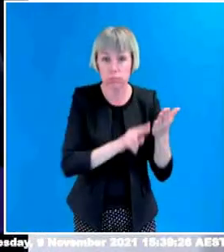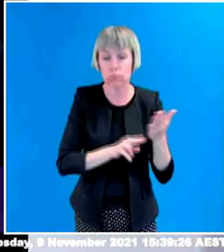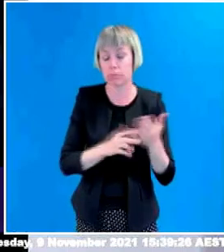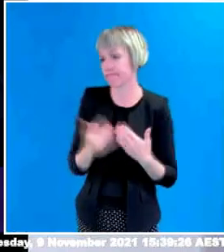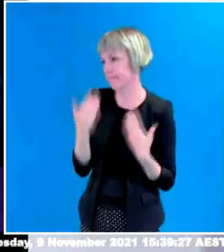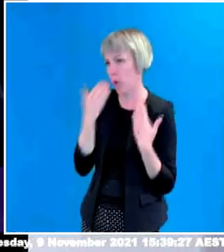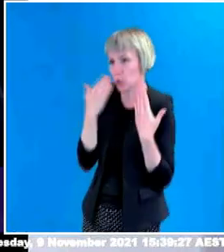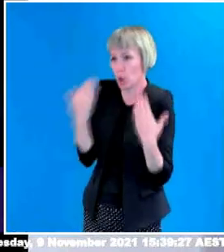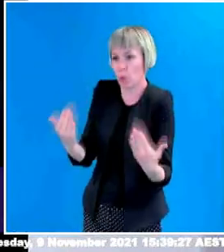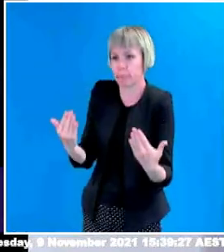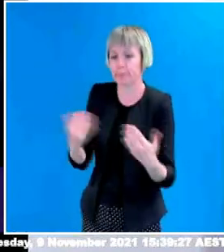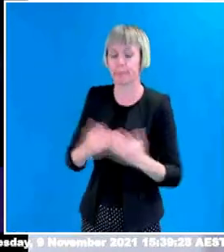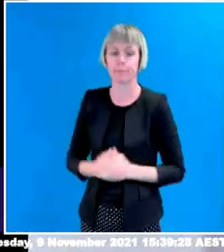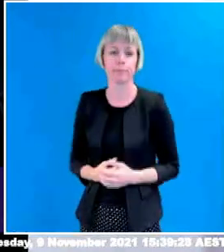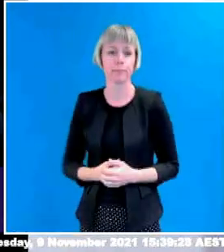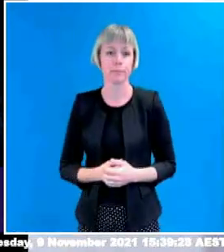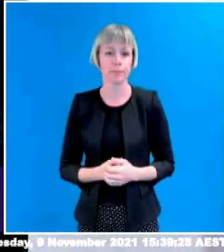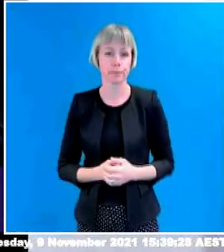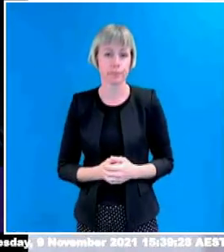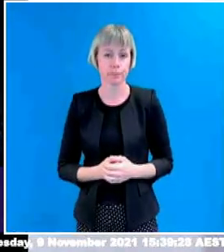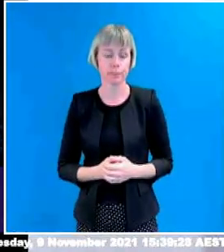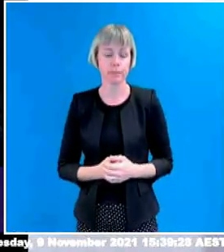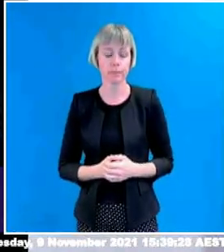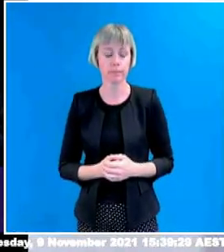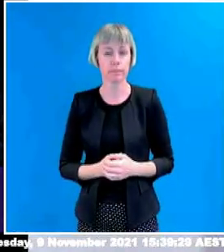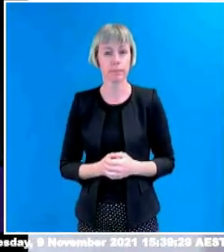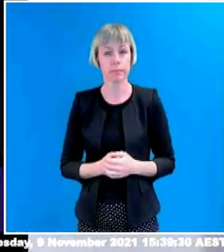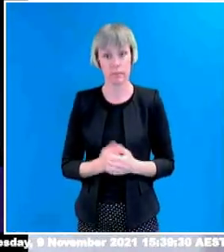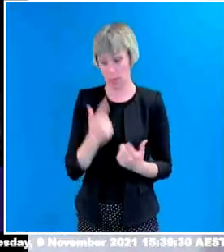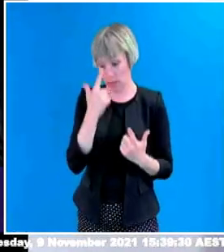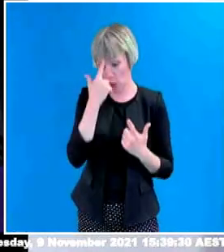The concept of reasonable adjustment in Australian law, we